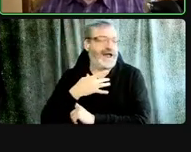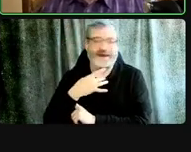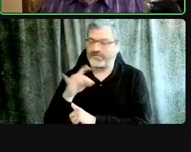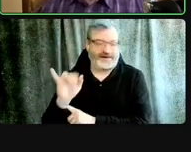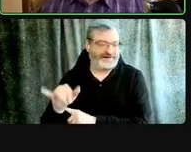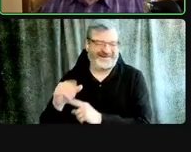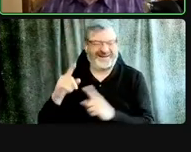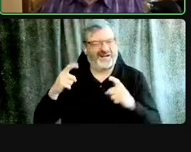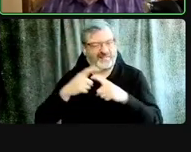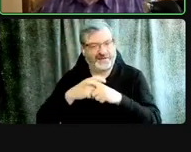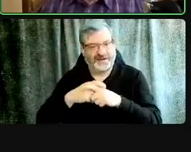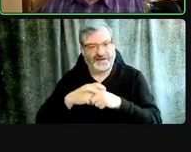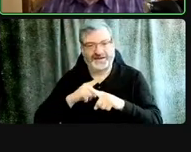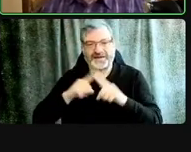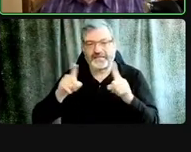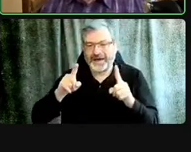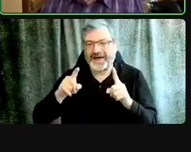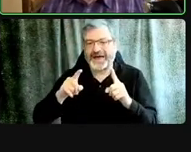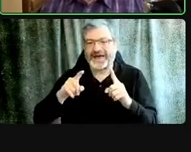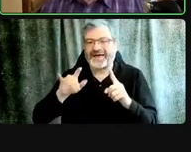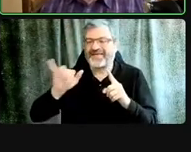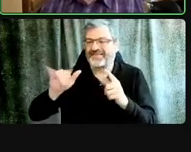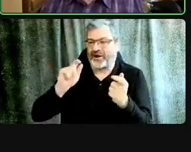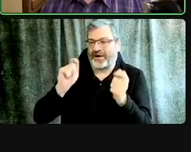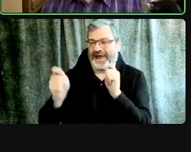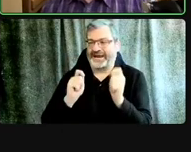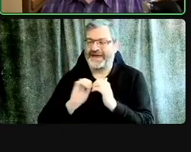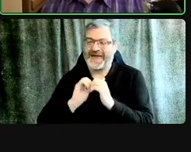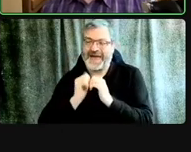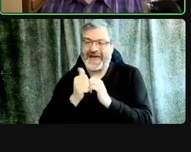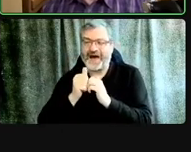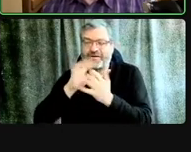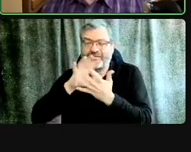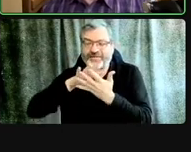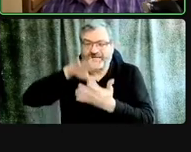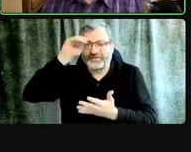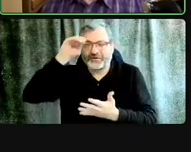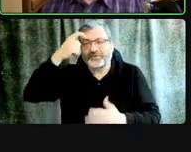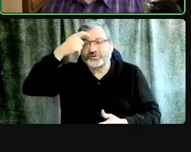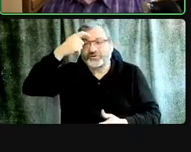the ways in which they have learned to keep these trauma responses going or